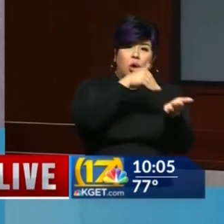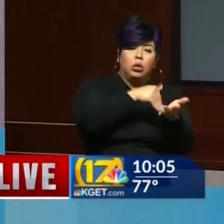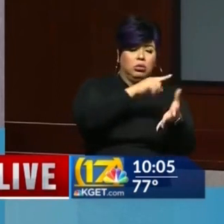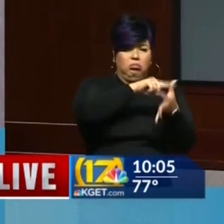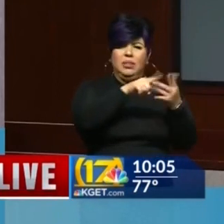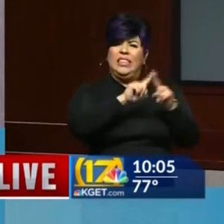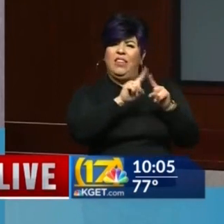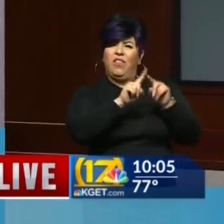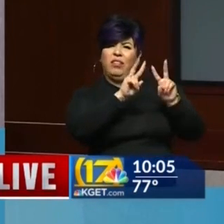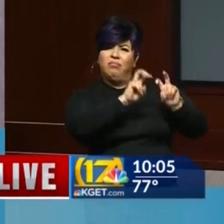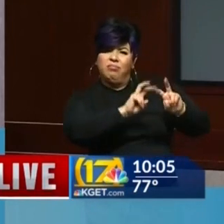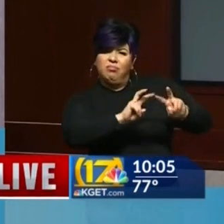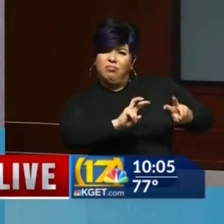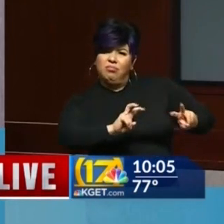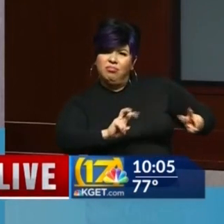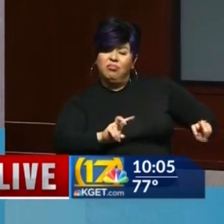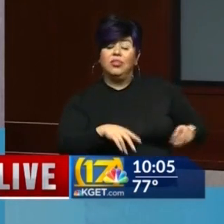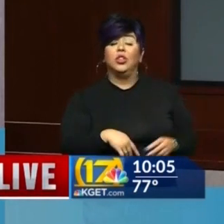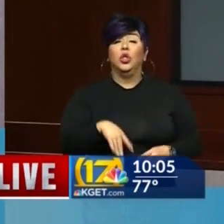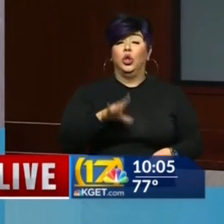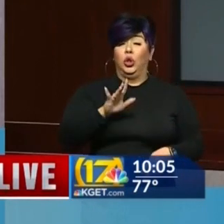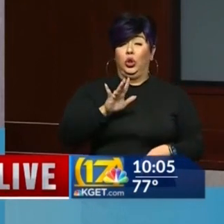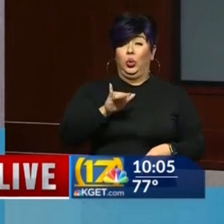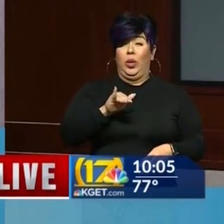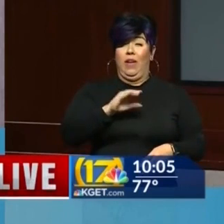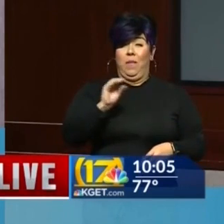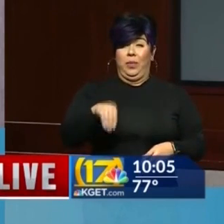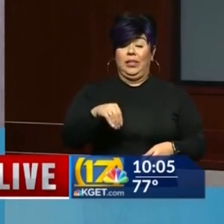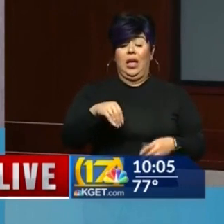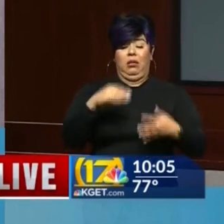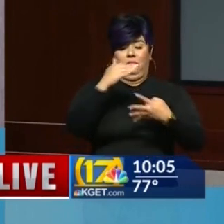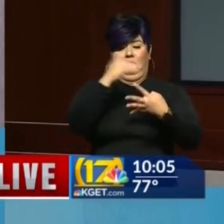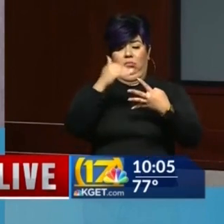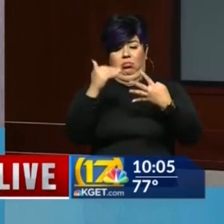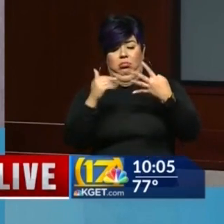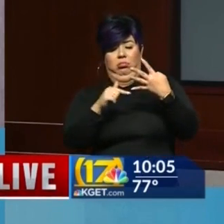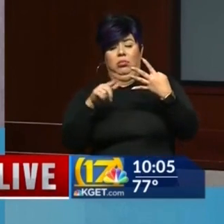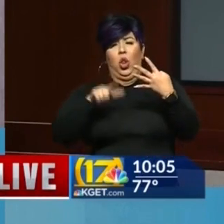BEEN BASED ON THE EDUCATION, TRANSPORTATION, HOUSING, ACCESS TO HEALTH CARRY AN AMONGST